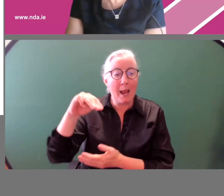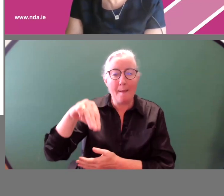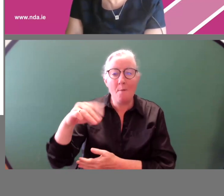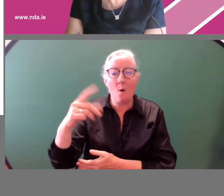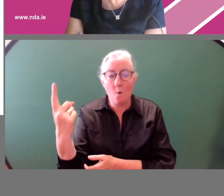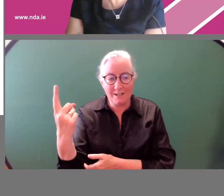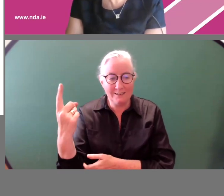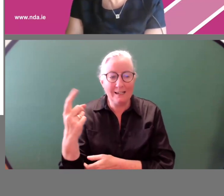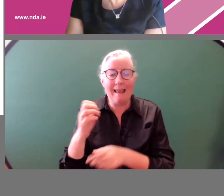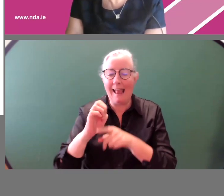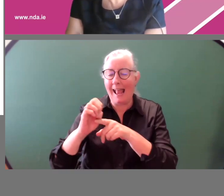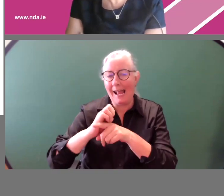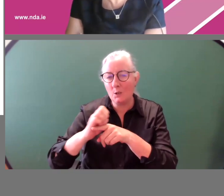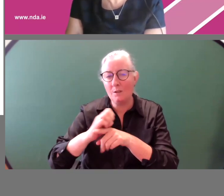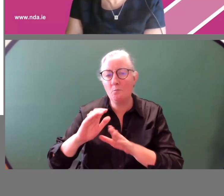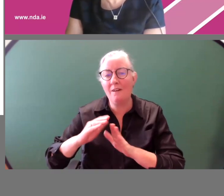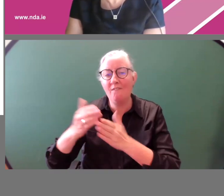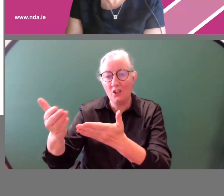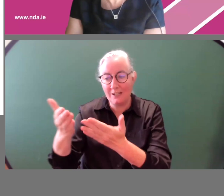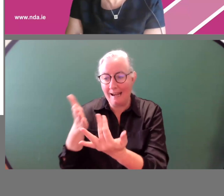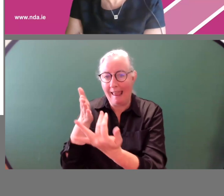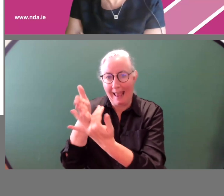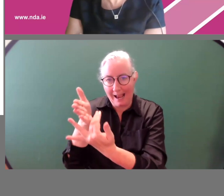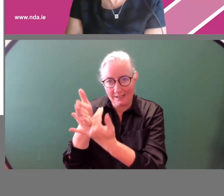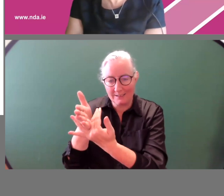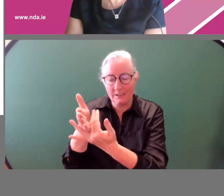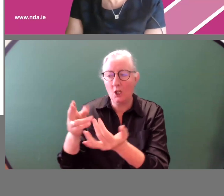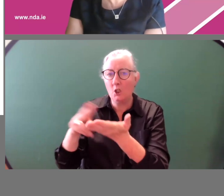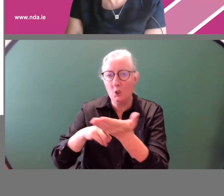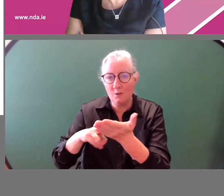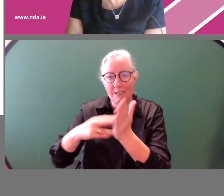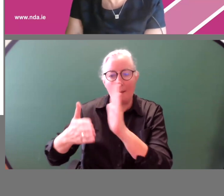provision shall be made for people to access and use a building, it's facilities and its